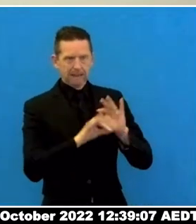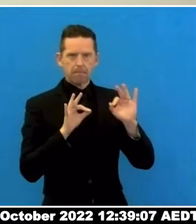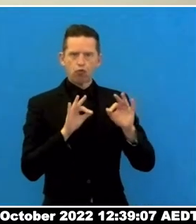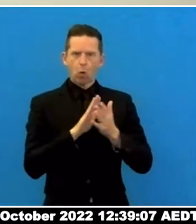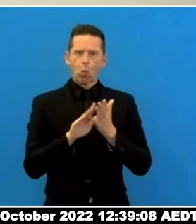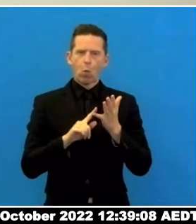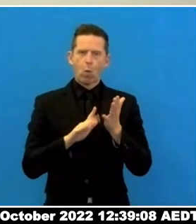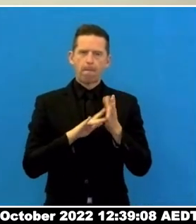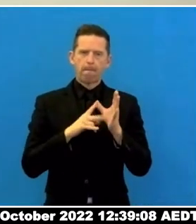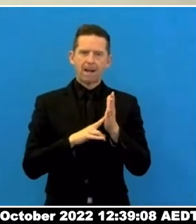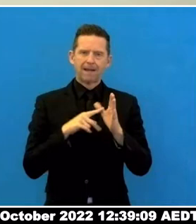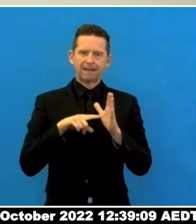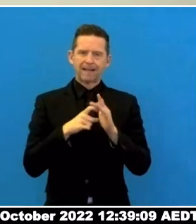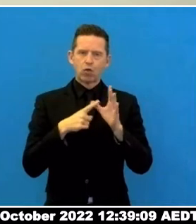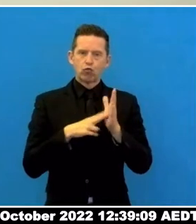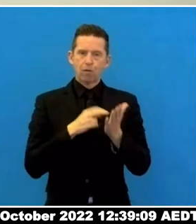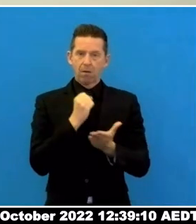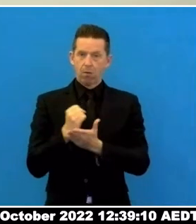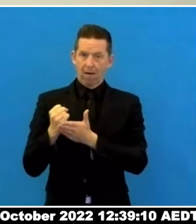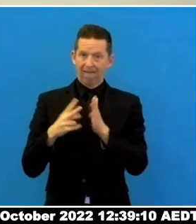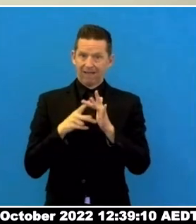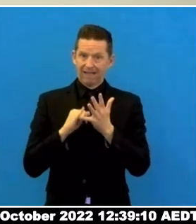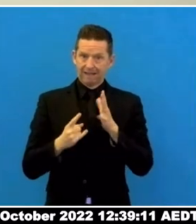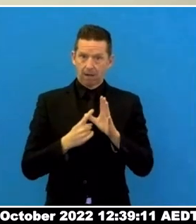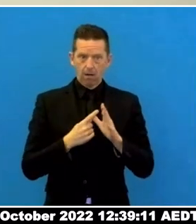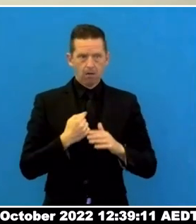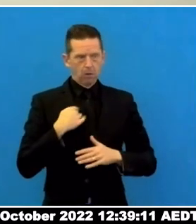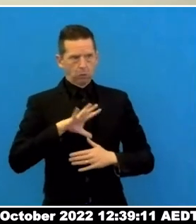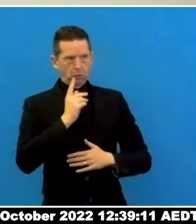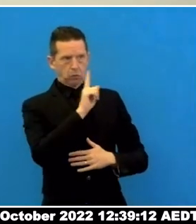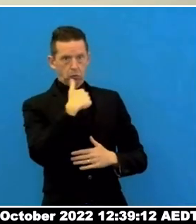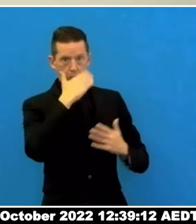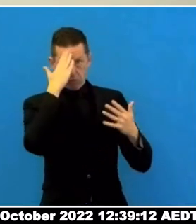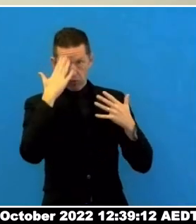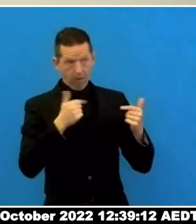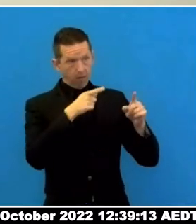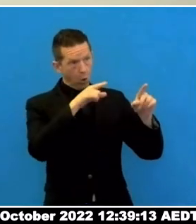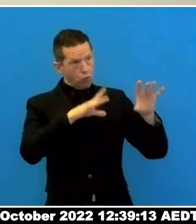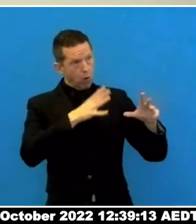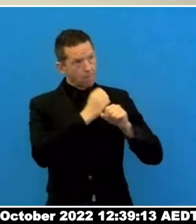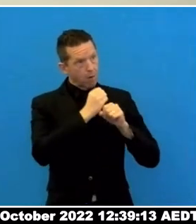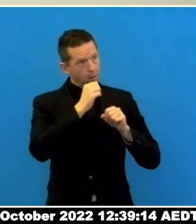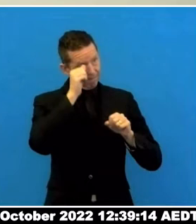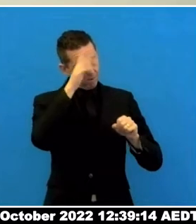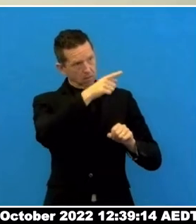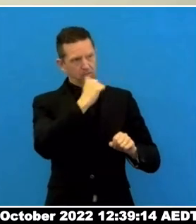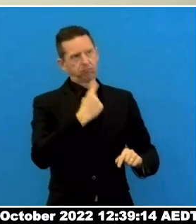for fear that immigration authorities will use those against them. And so that's a very significant barrier for them.